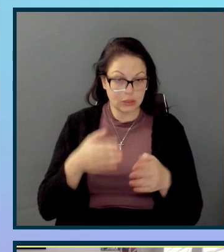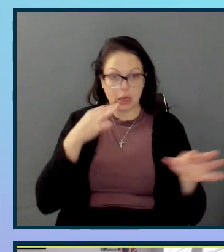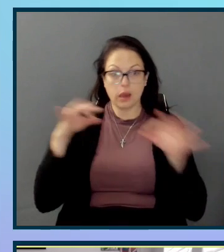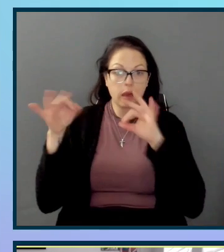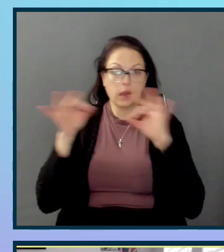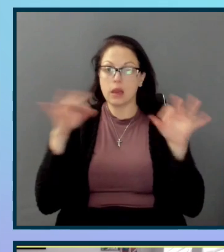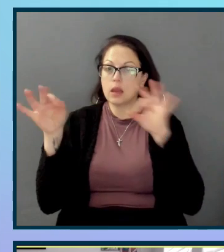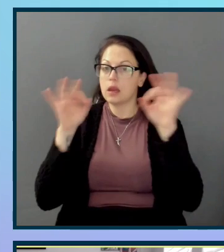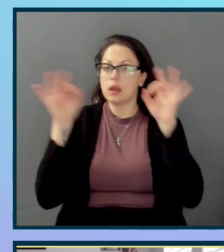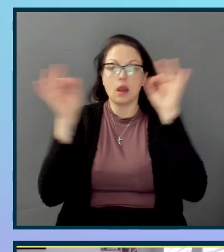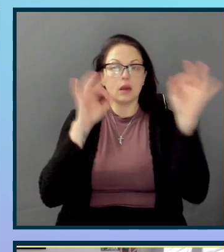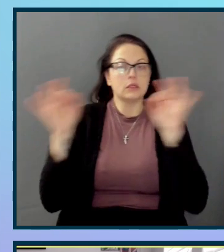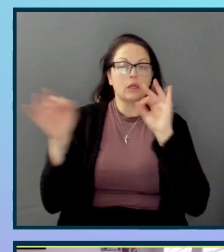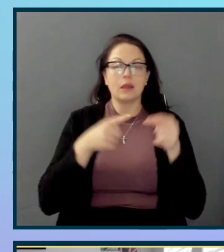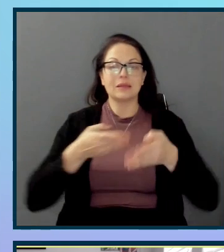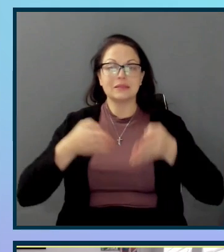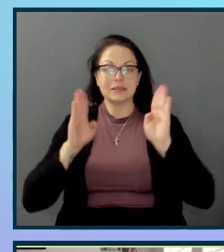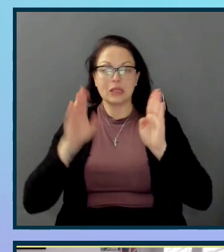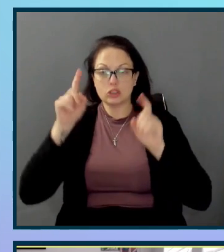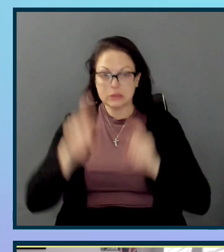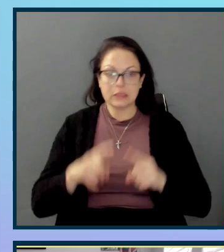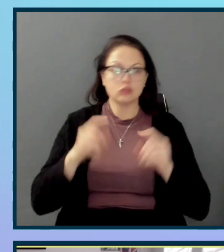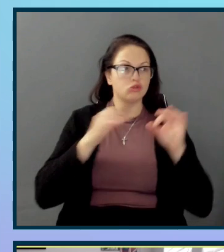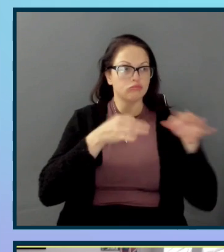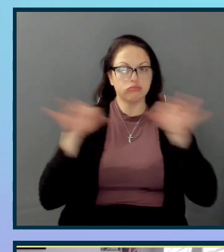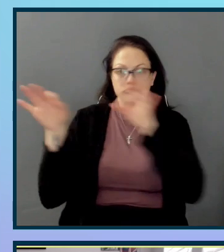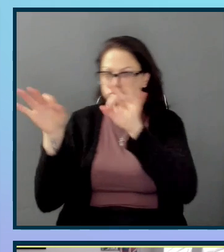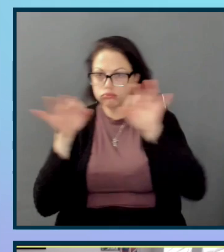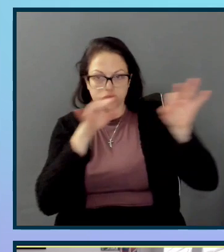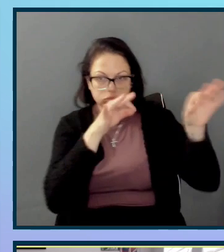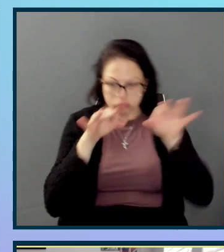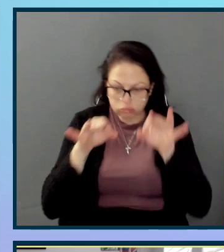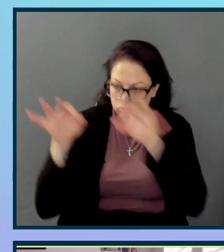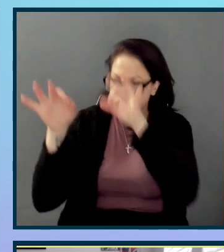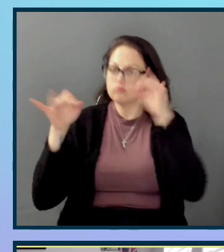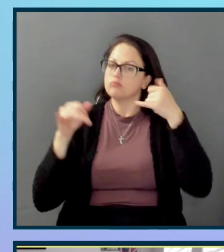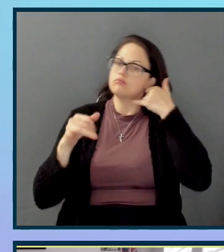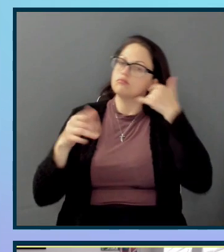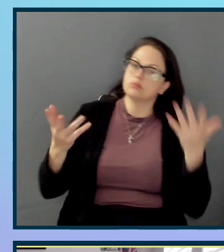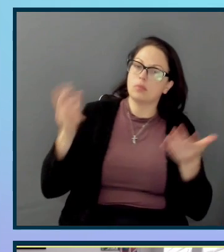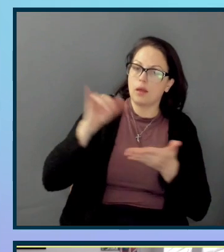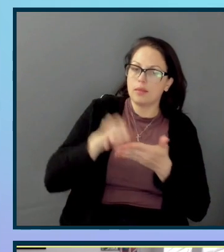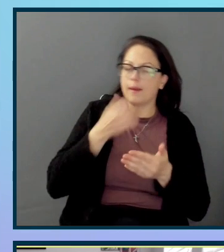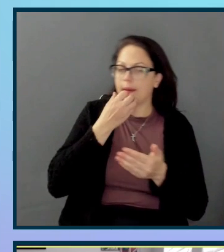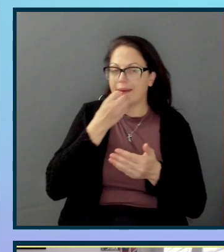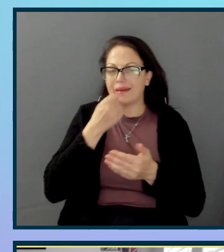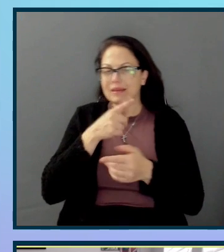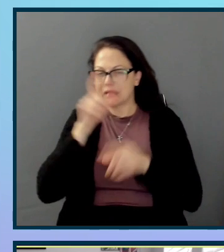His attention has to go in many different places. He's probably not able to really make fully use